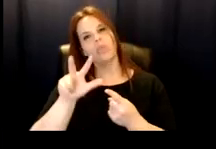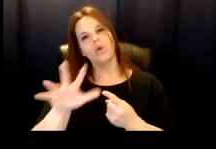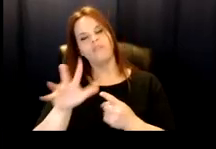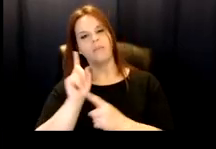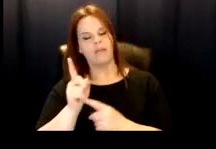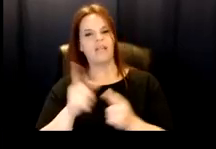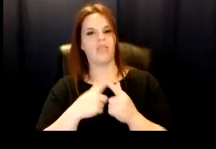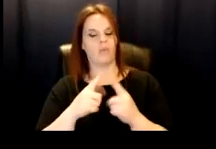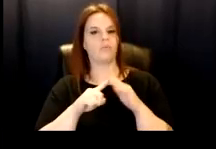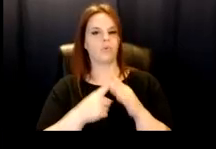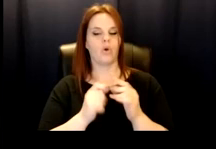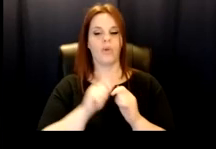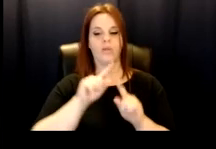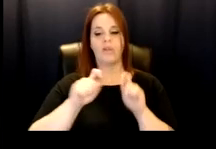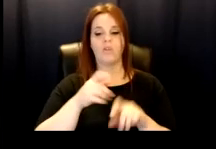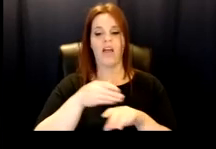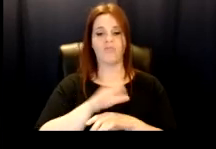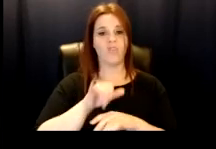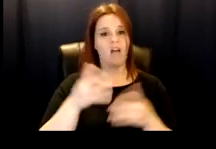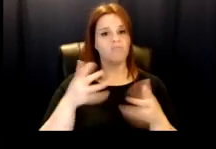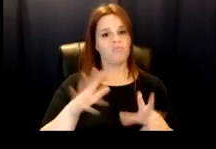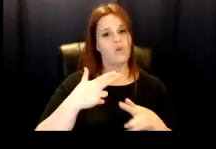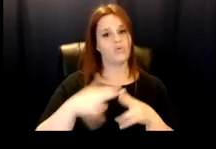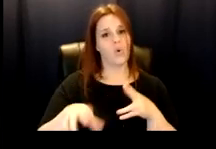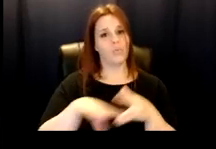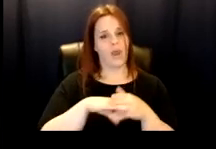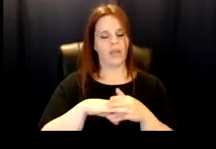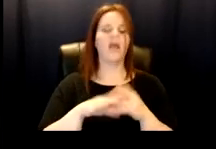with questions. After that we will have a short break and begin the 5 research presentations